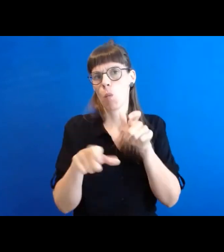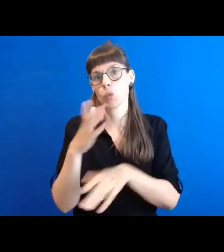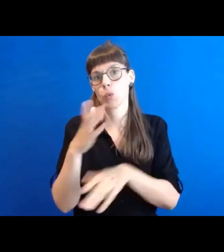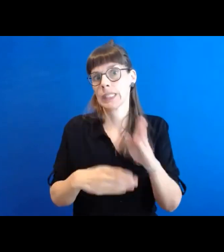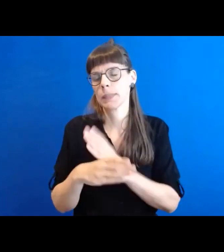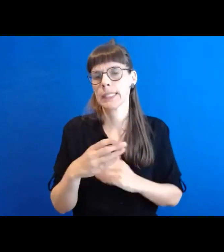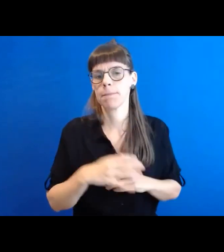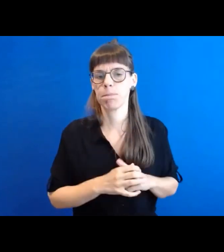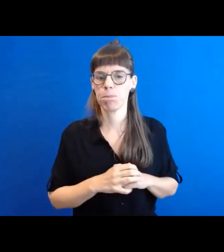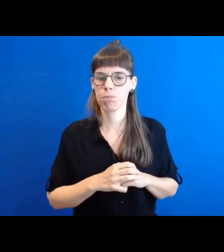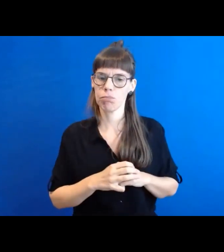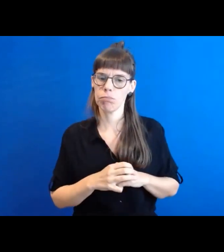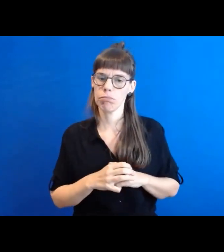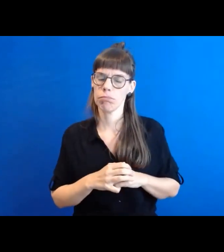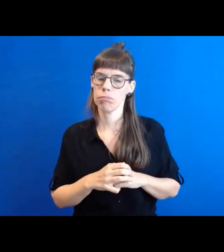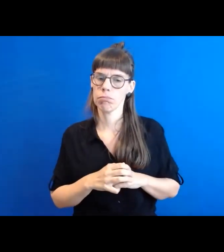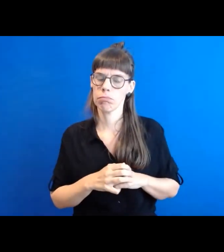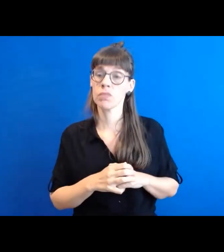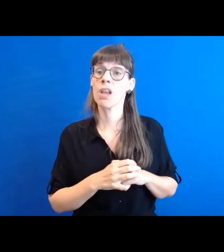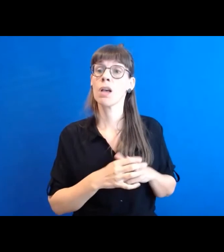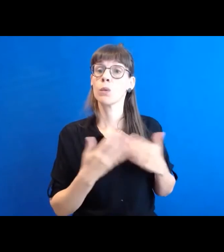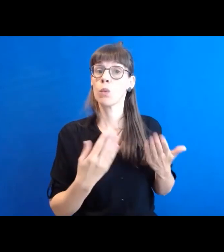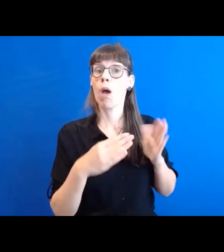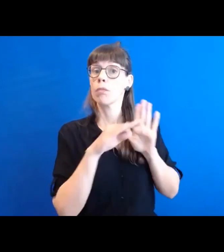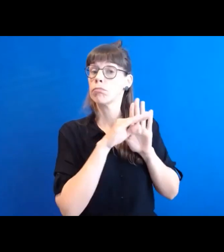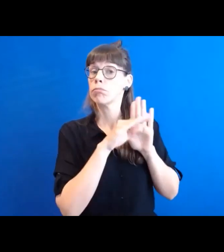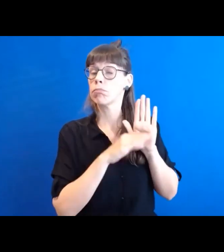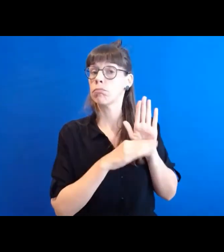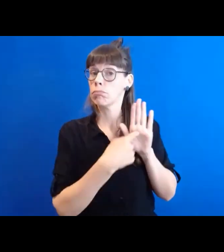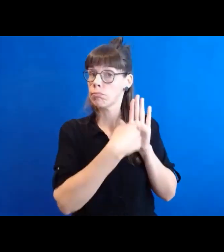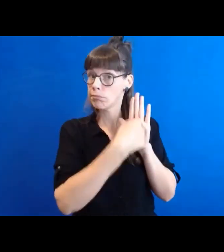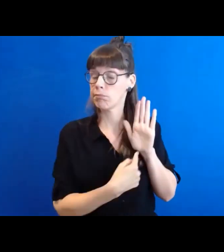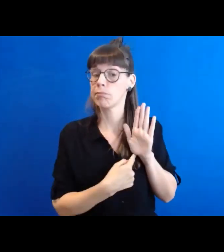the data on necessary measures for people with disabilities